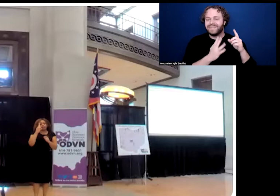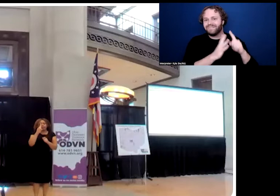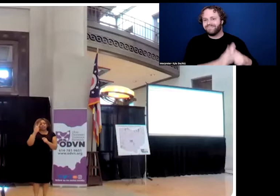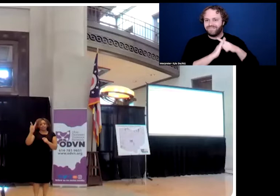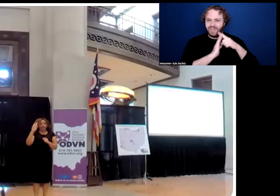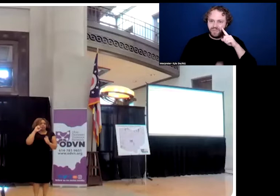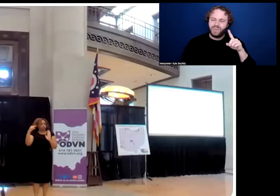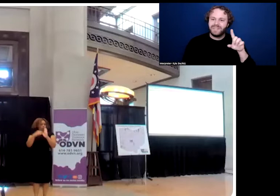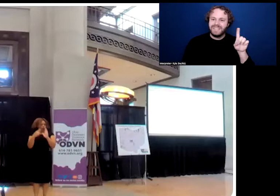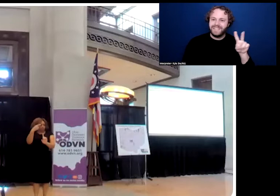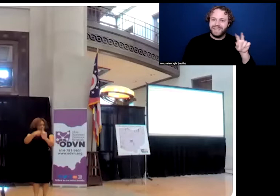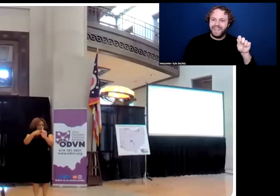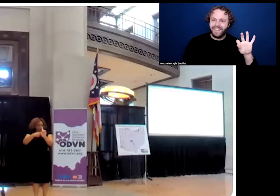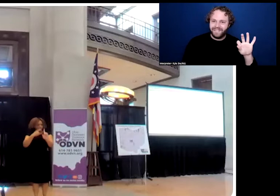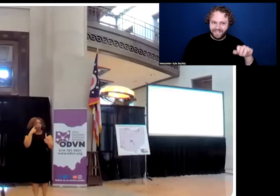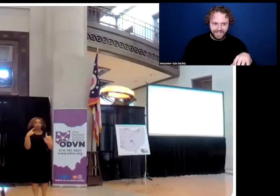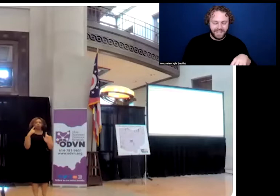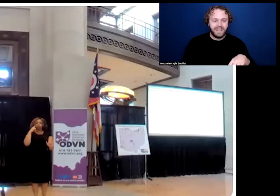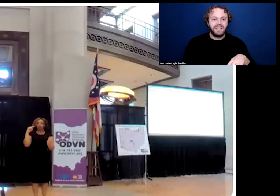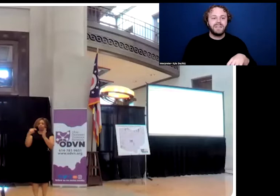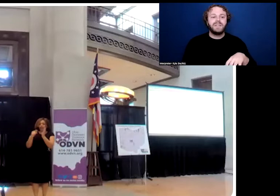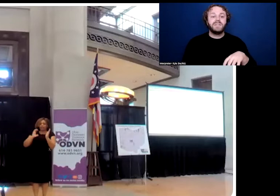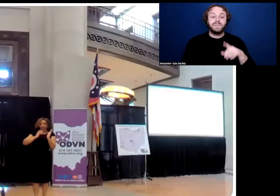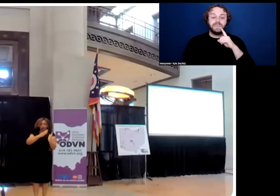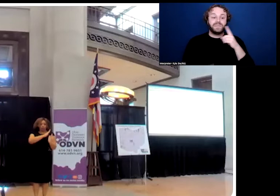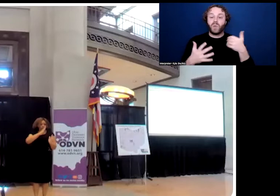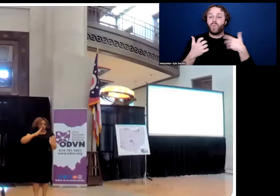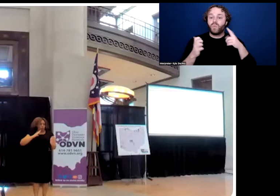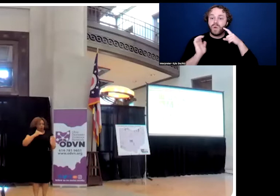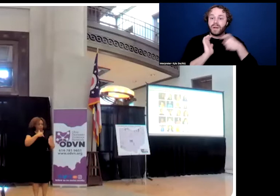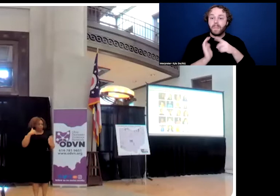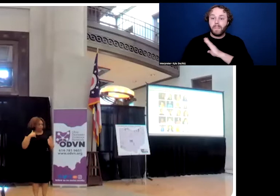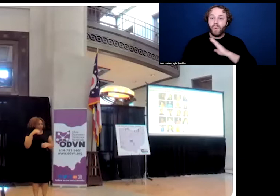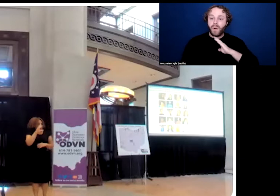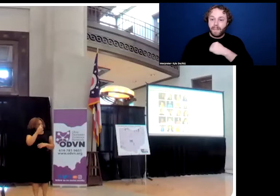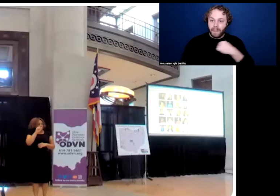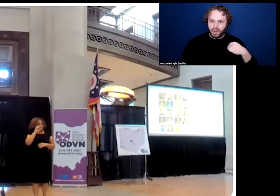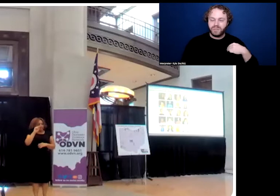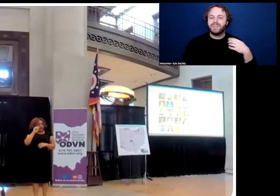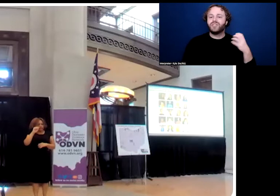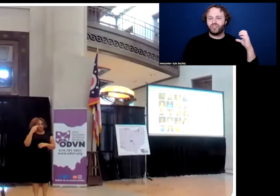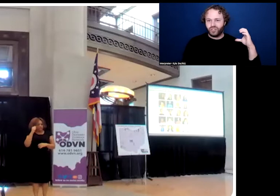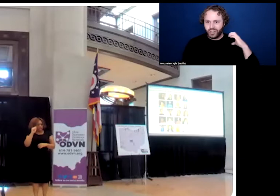I'd like to recognize our board members who are here today. Our chair, Donya Buchanan, if you could, Donya,